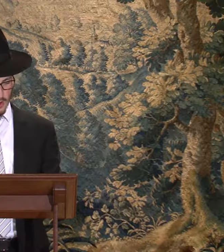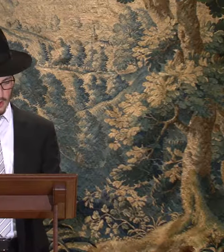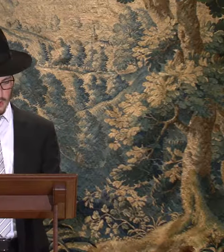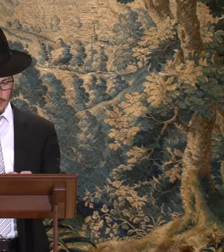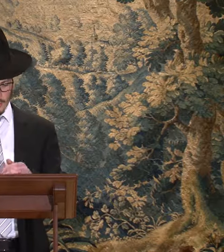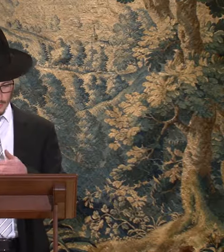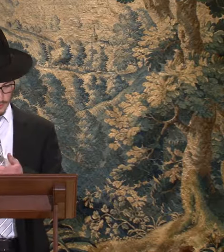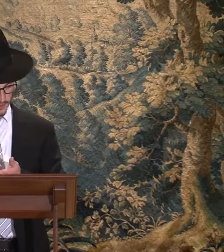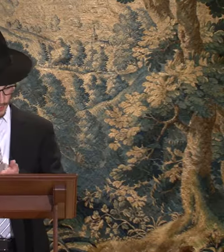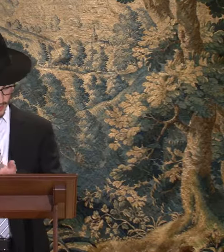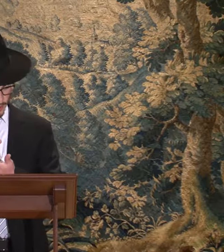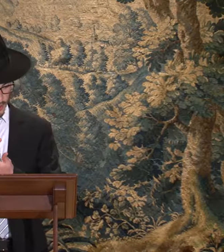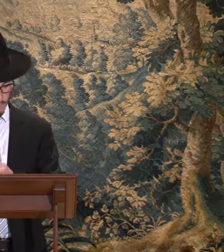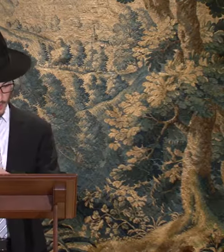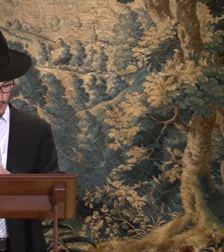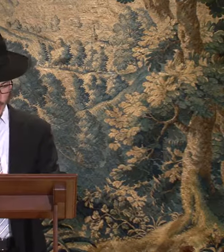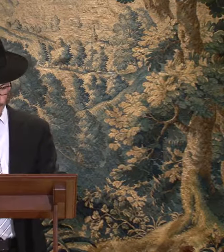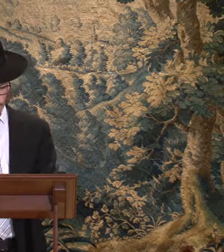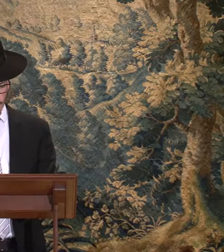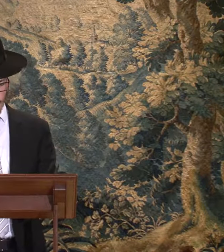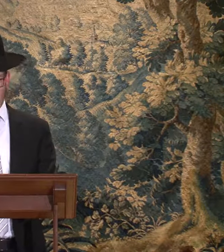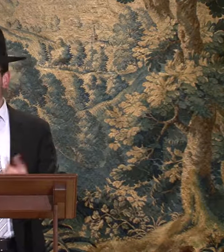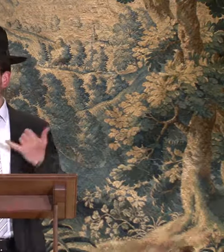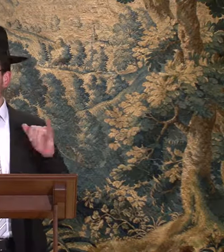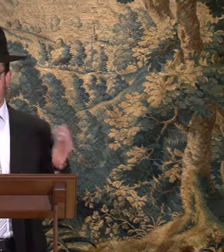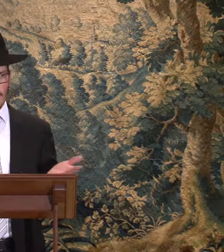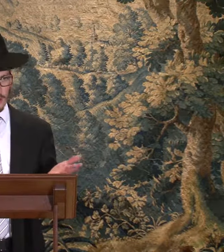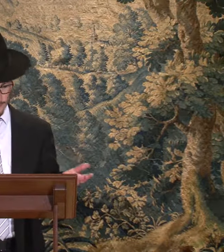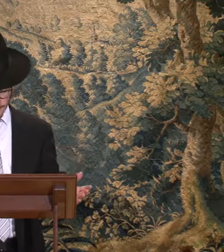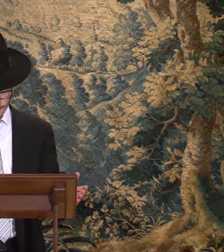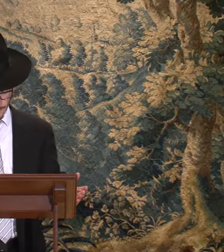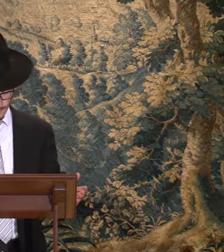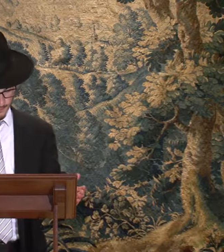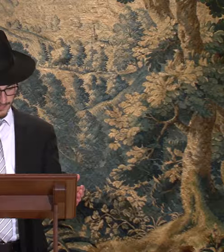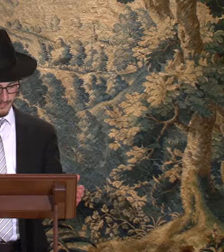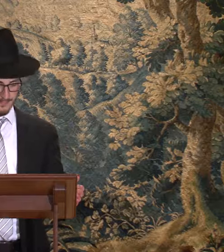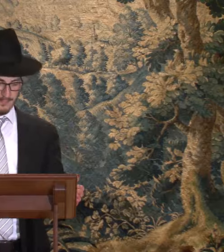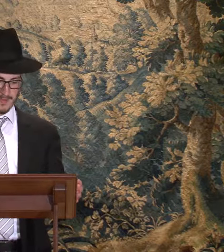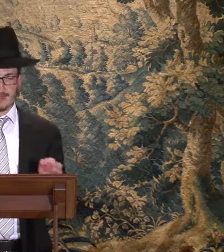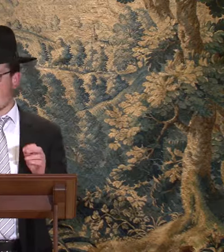sure many of you are thinking ''if he graduated four years ago. why is he